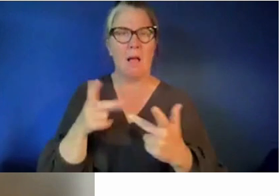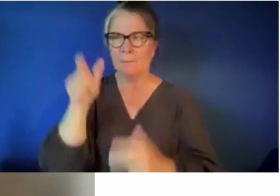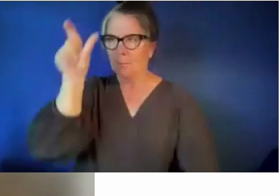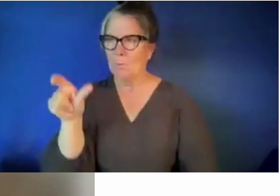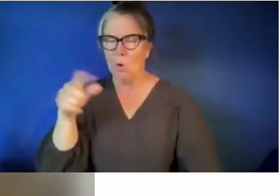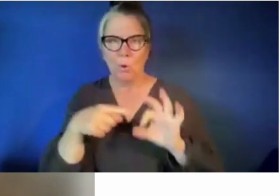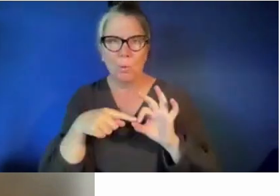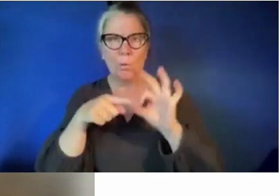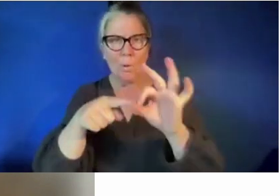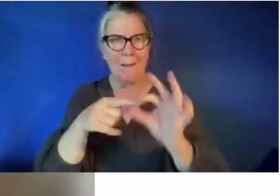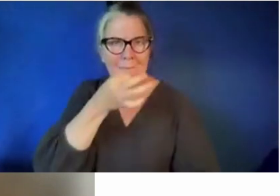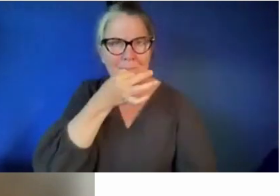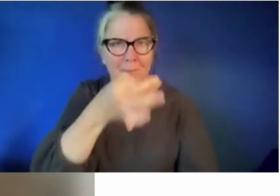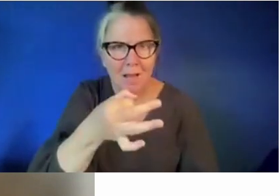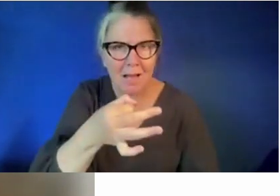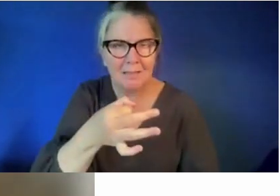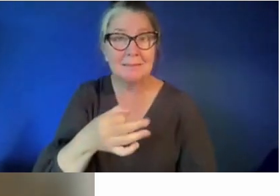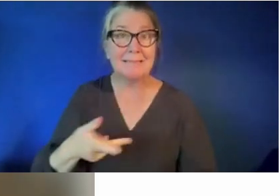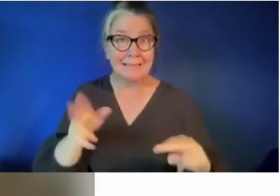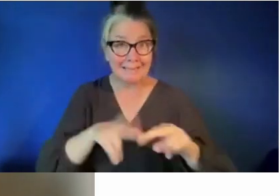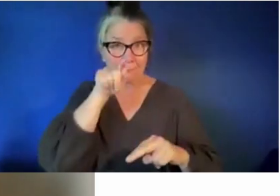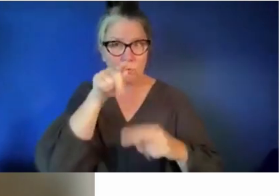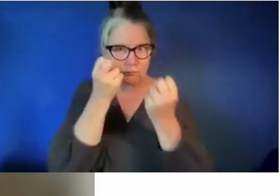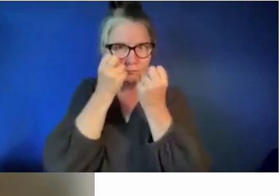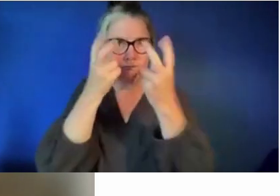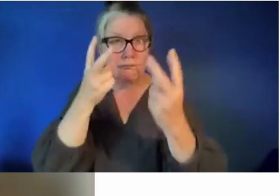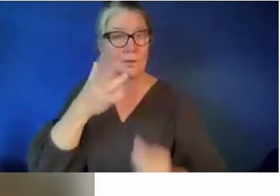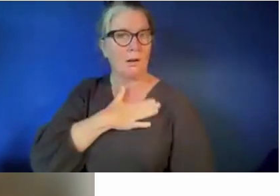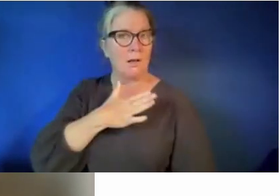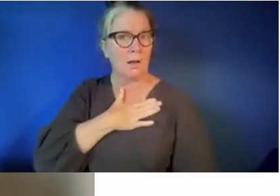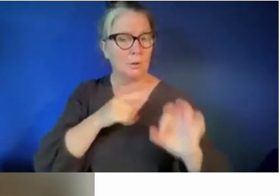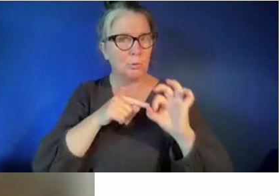because the more votes a question gets, the more likely it's going to be asked to our panel.